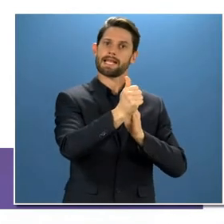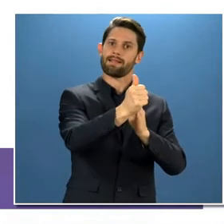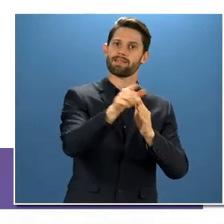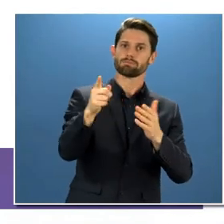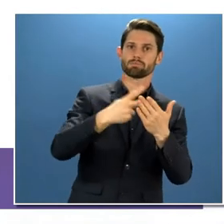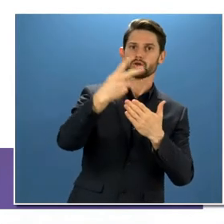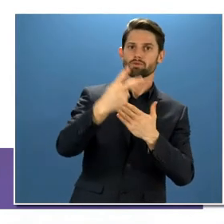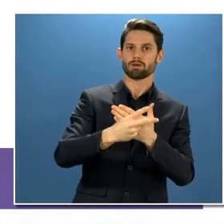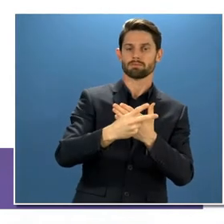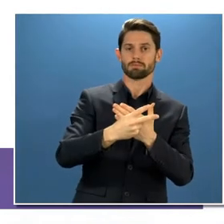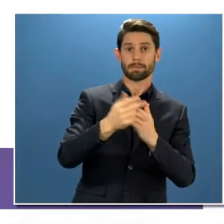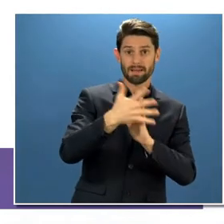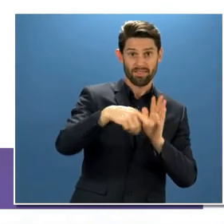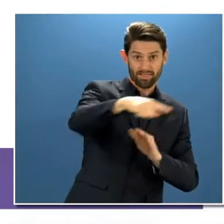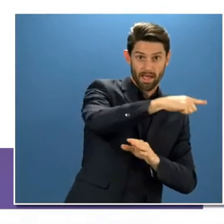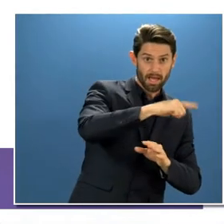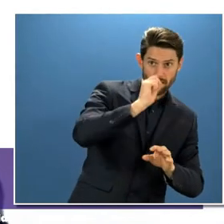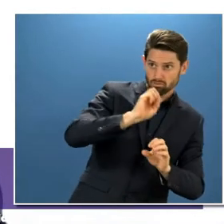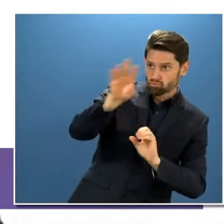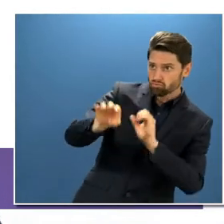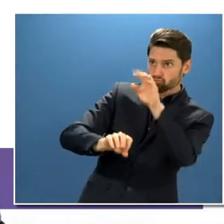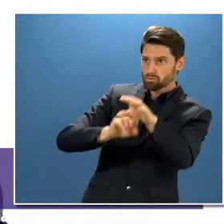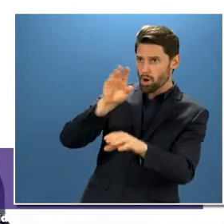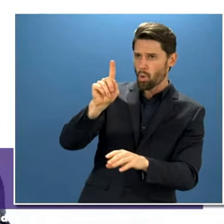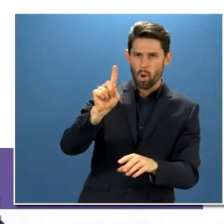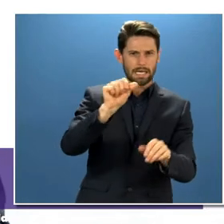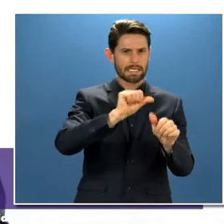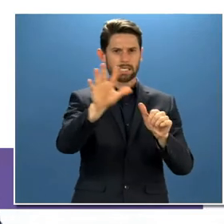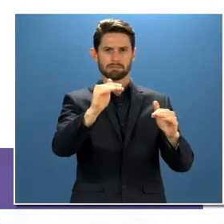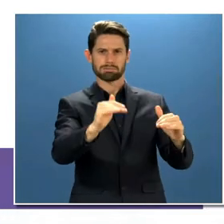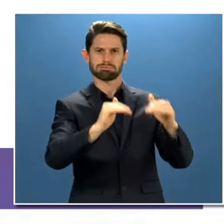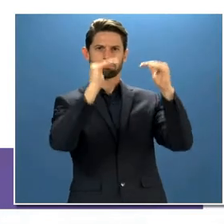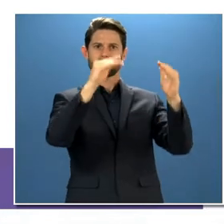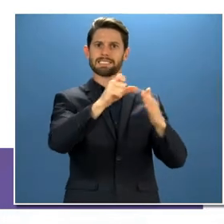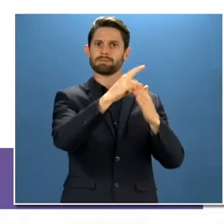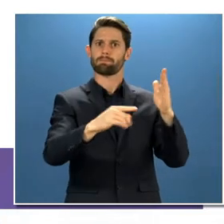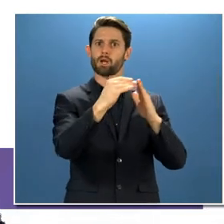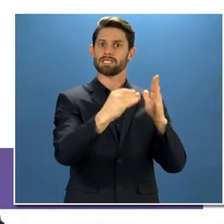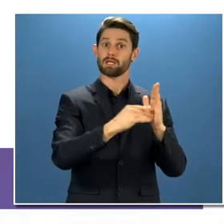So they could give their input on what is good disability policies within an organisation.